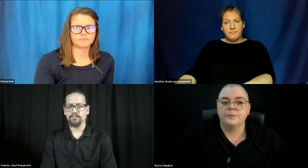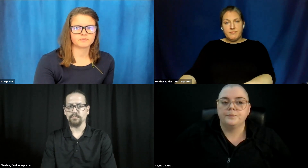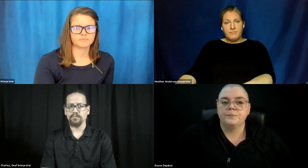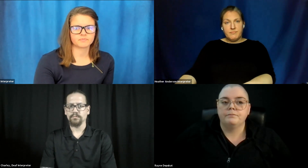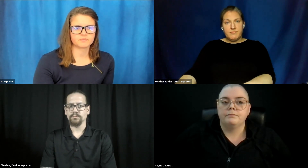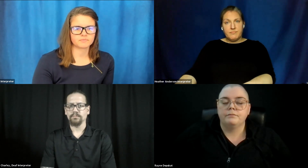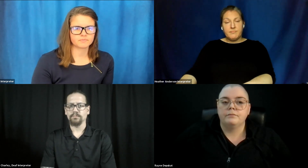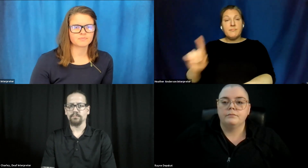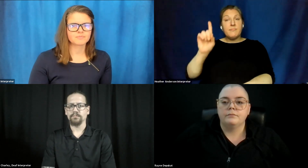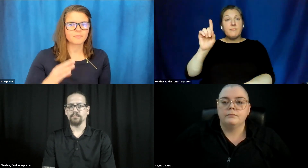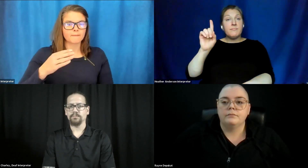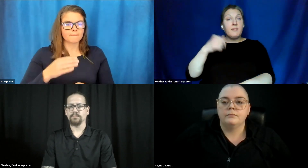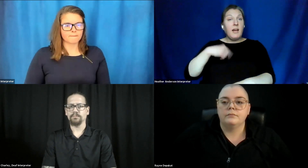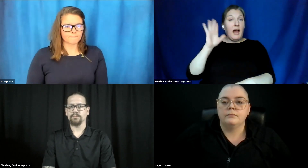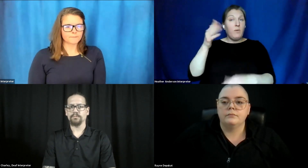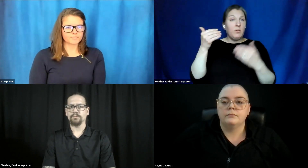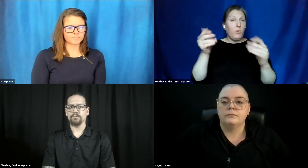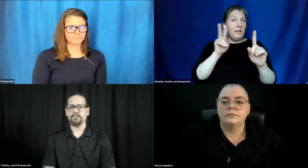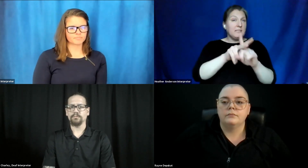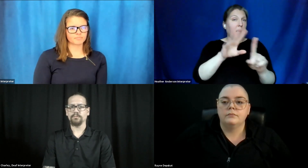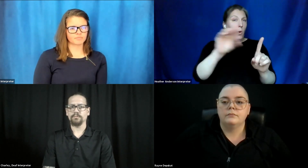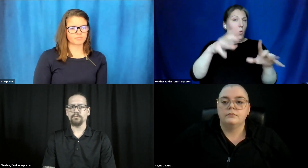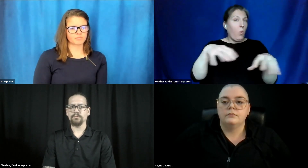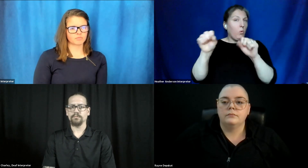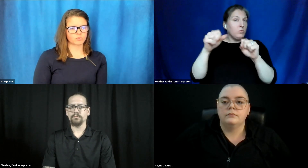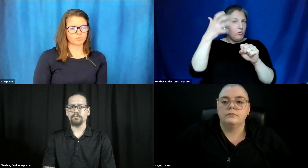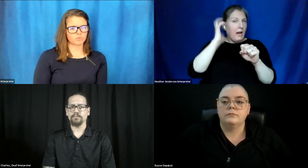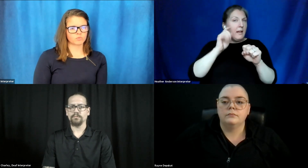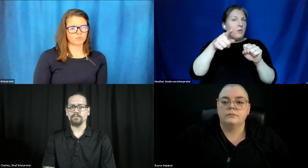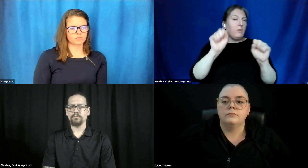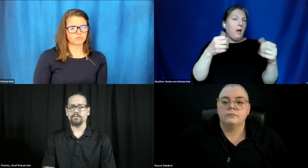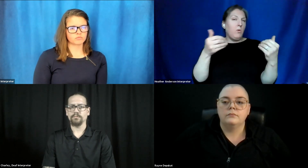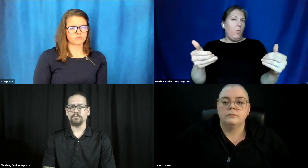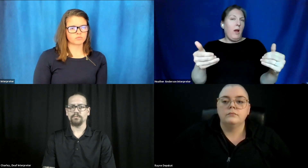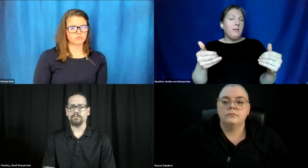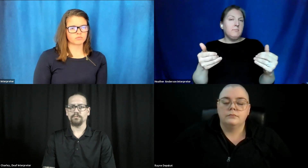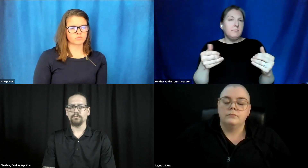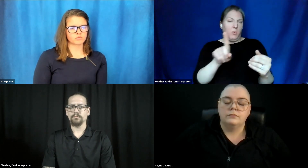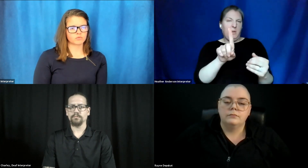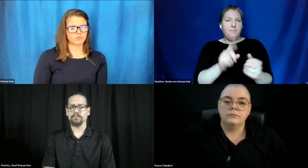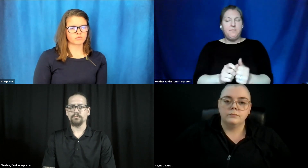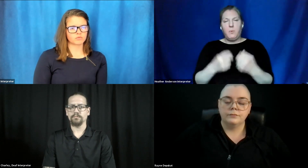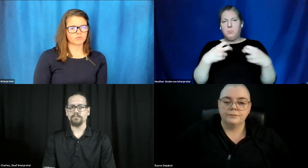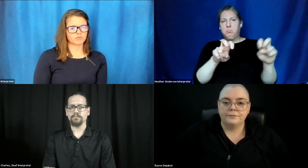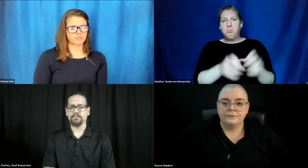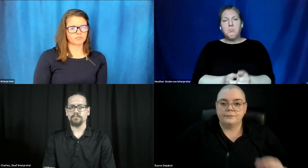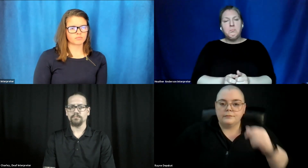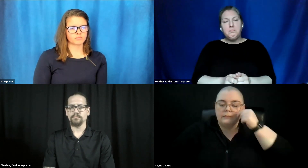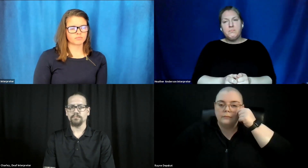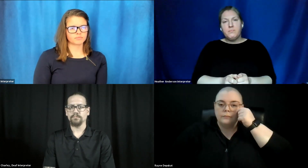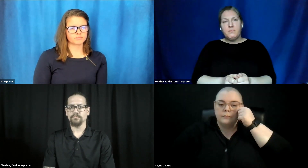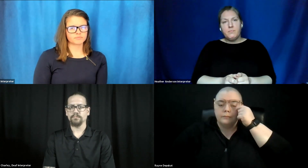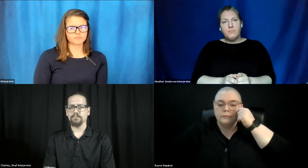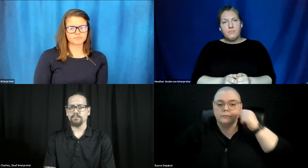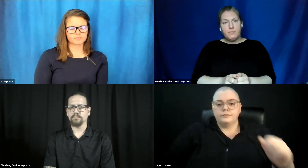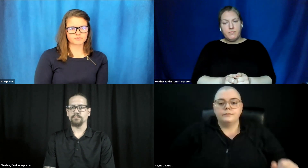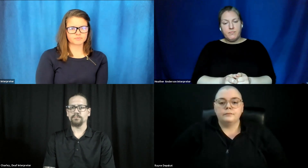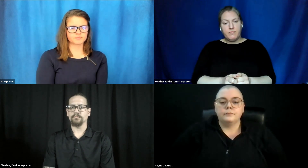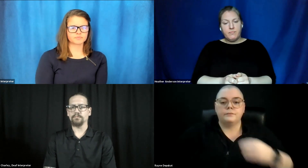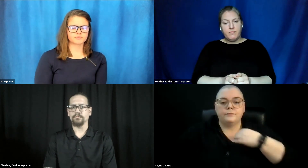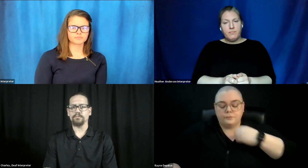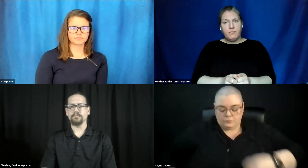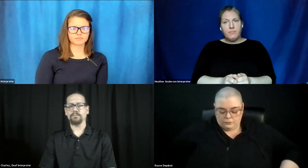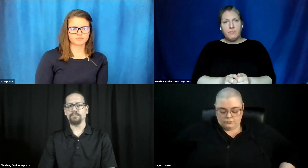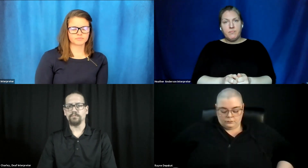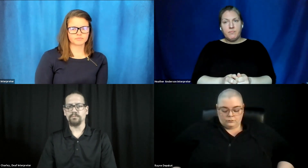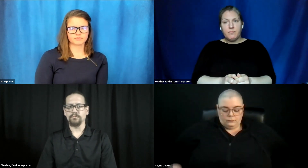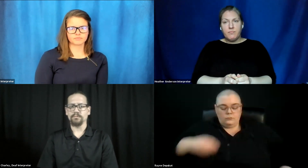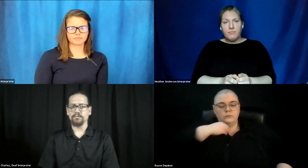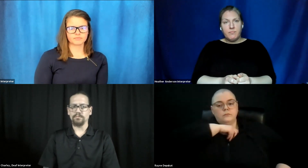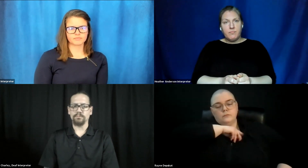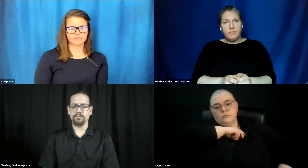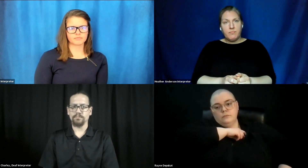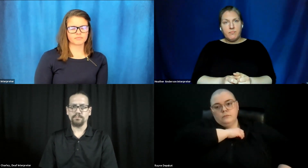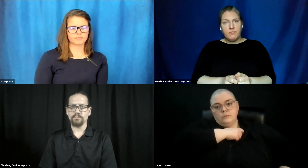I'm going to make you co host rain so you will be able to one moment please.